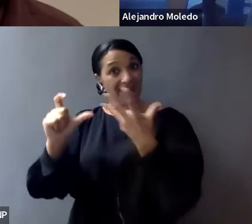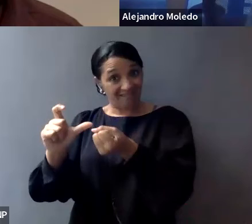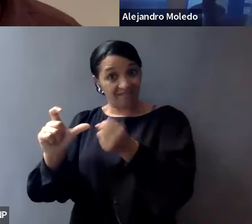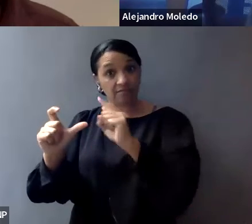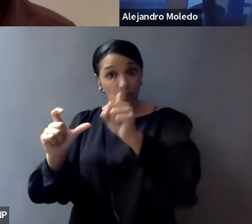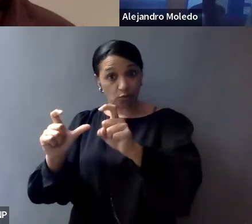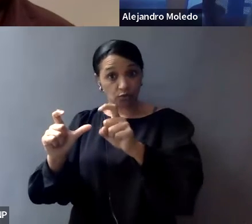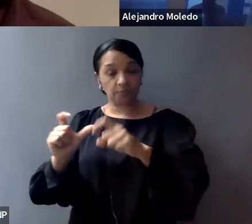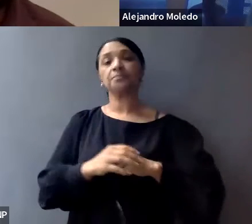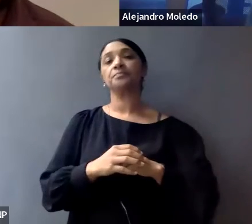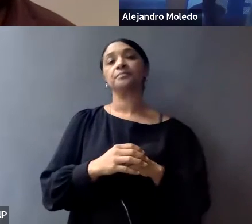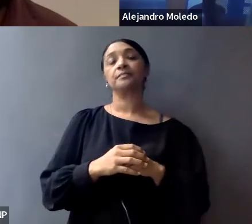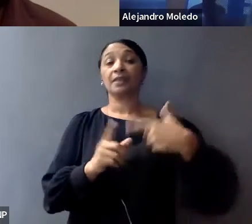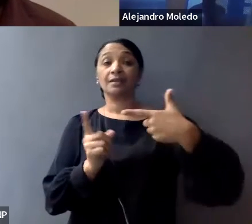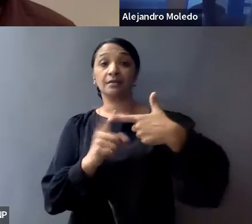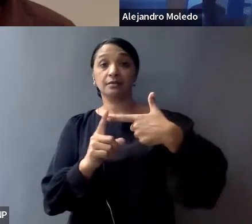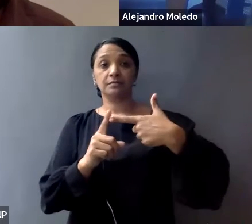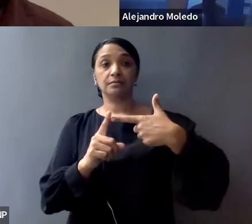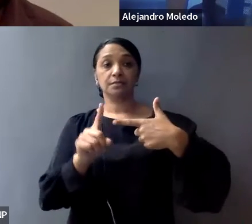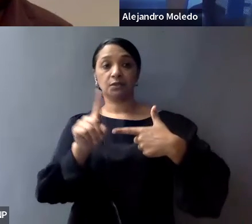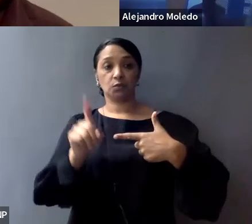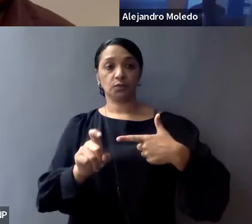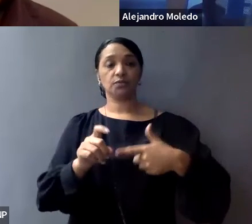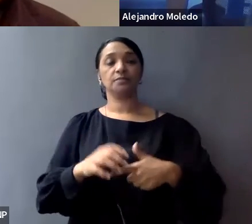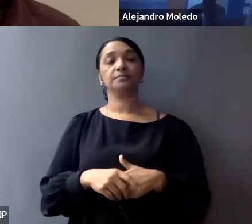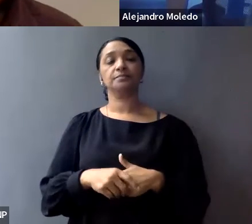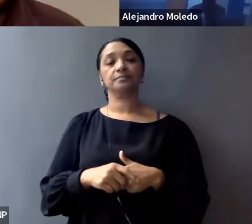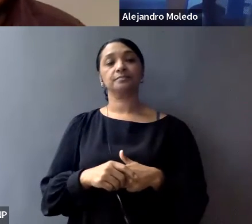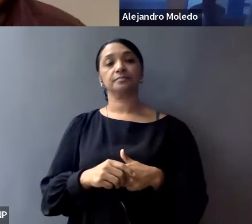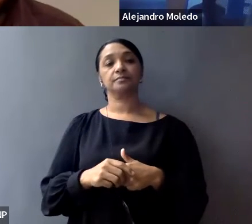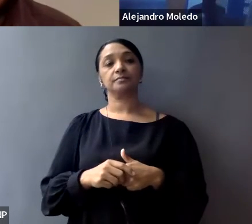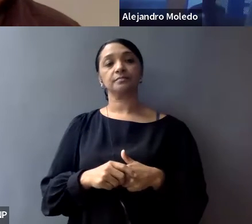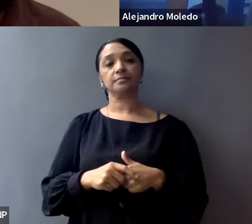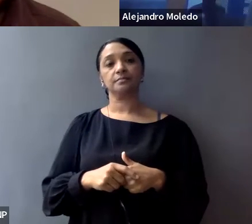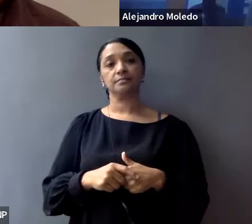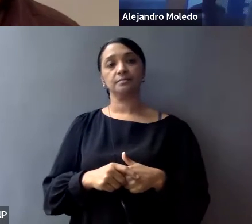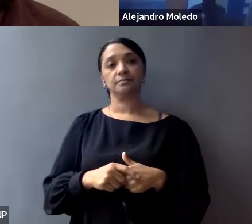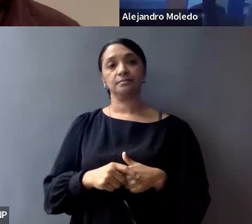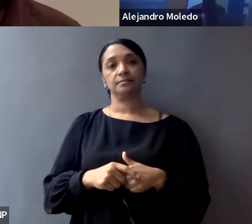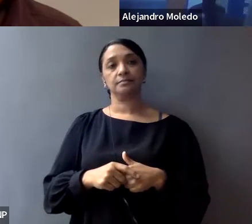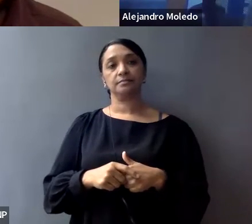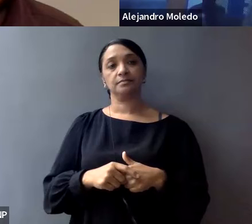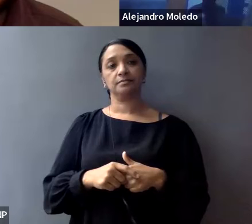This would be one: transport services and parking. The second is regarding personal assistance,